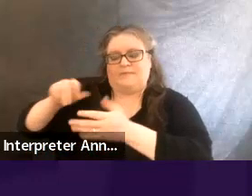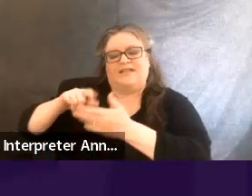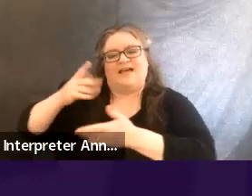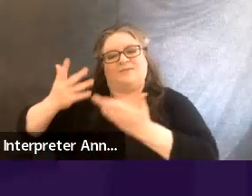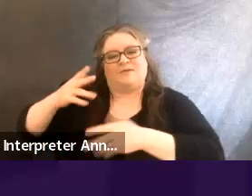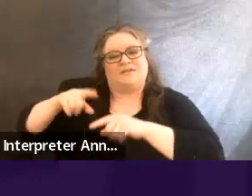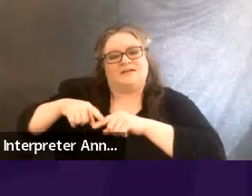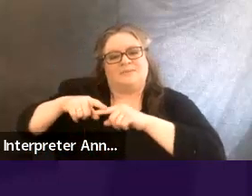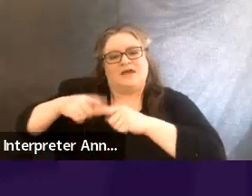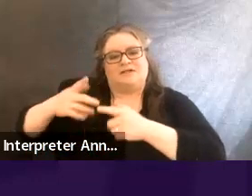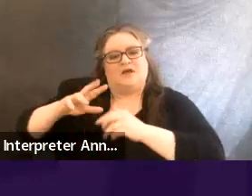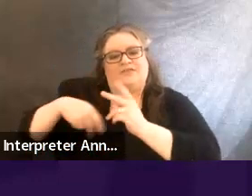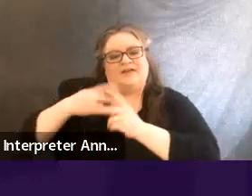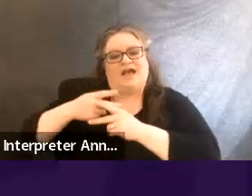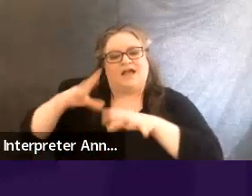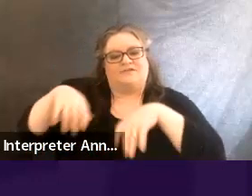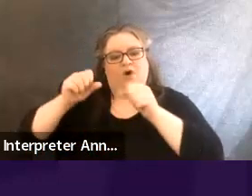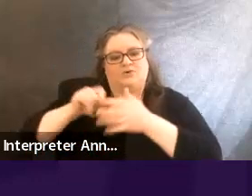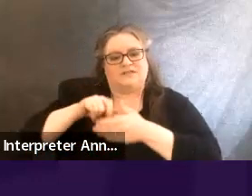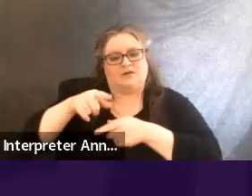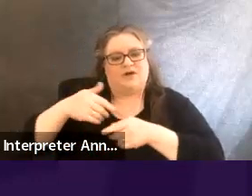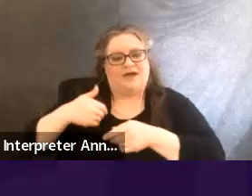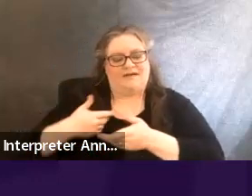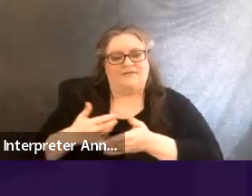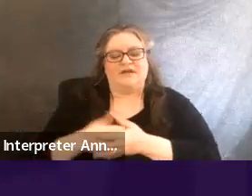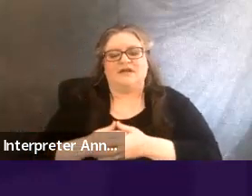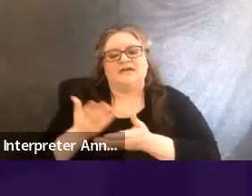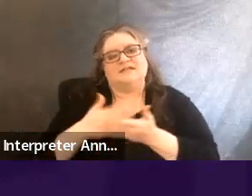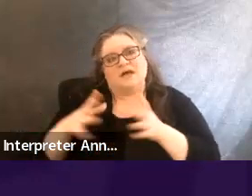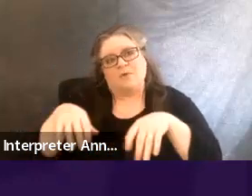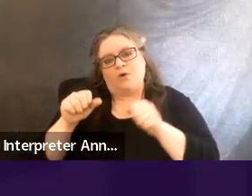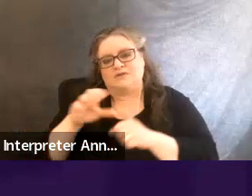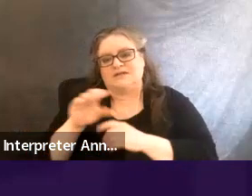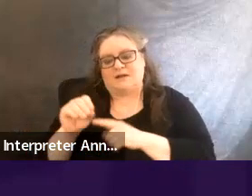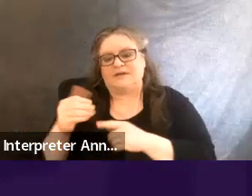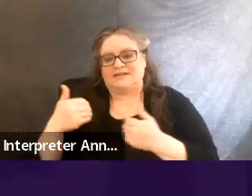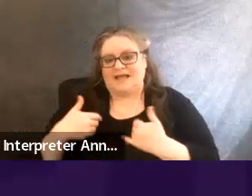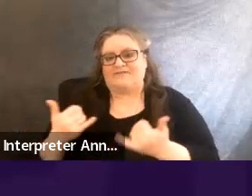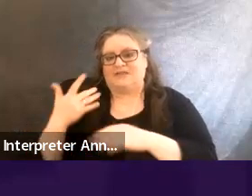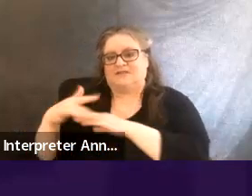on the kind of hosting that you have. Some hosting companies have this available